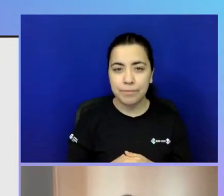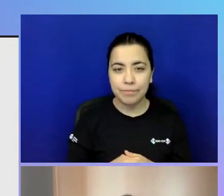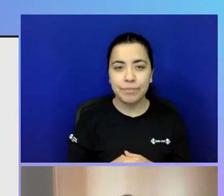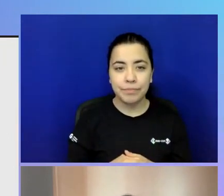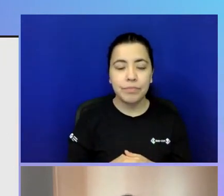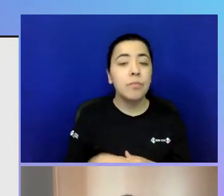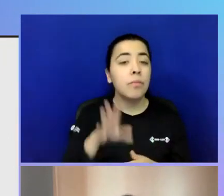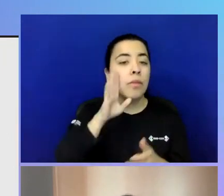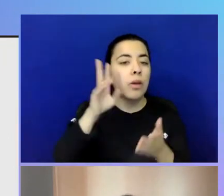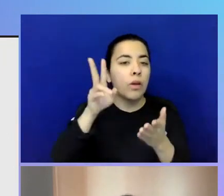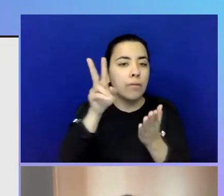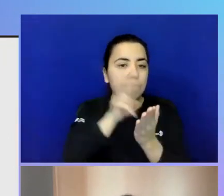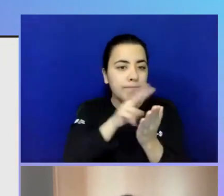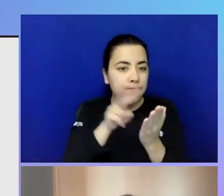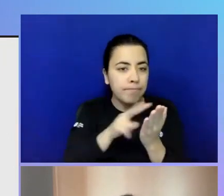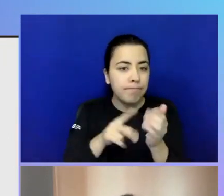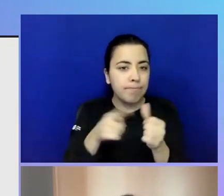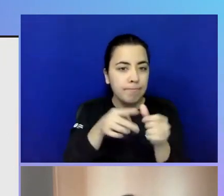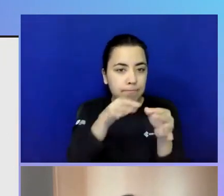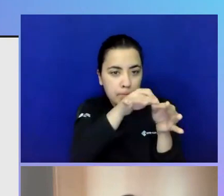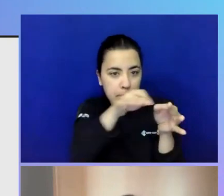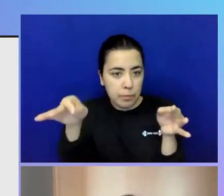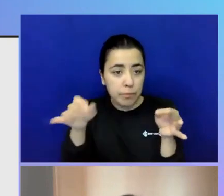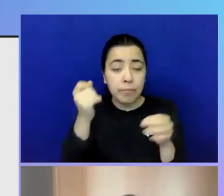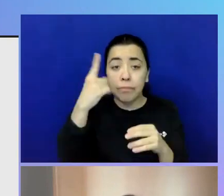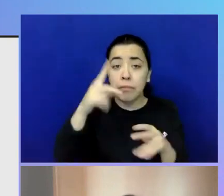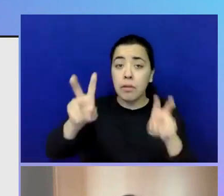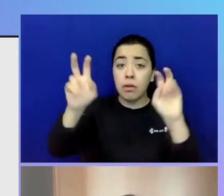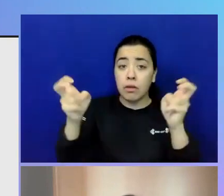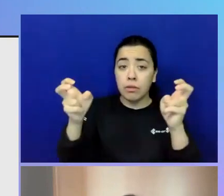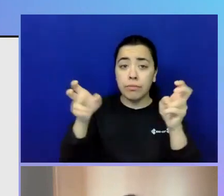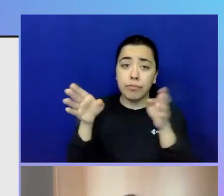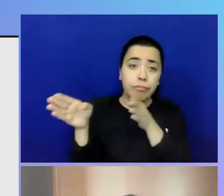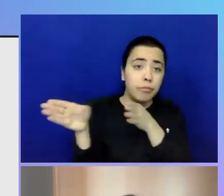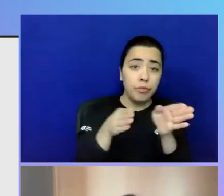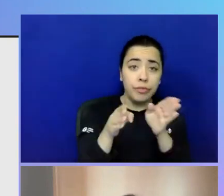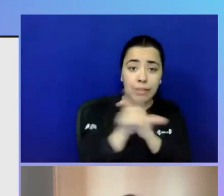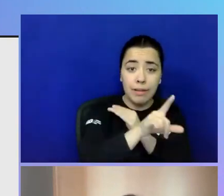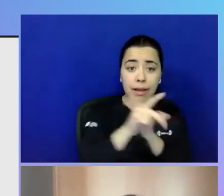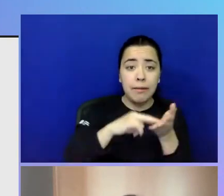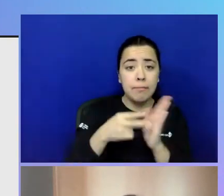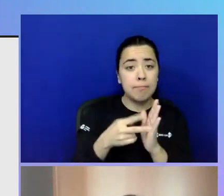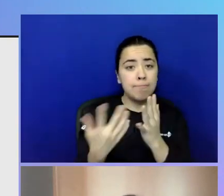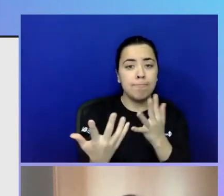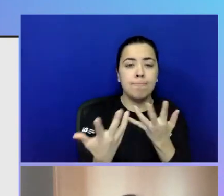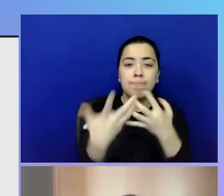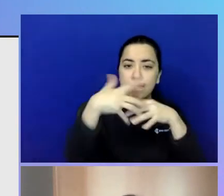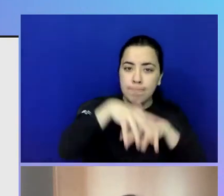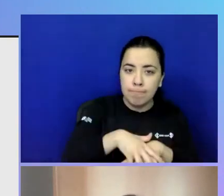first sentence here in the slide shifting left, uh, and integrating inclusive thinking and practices into product